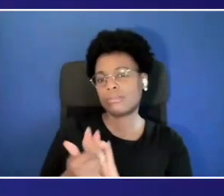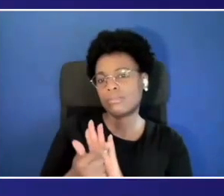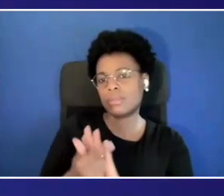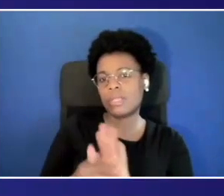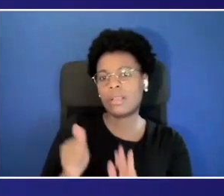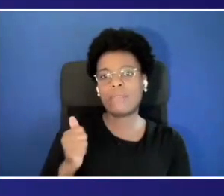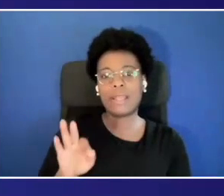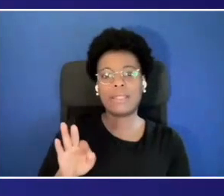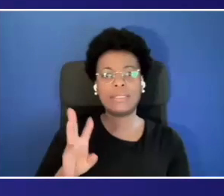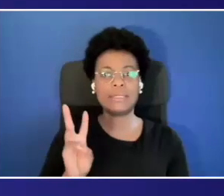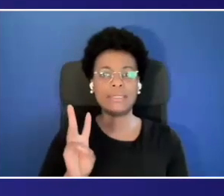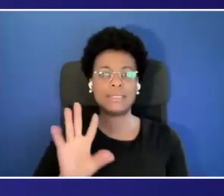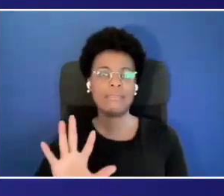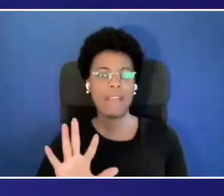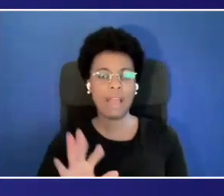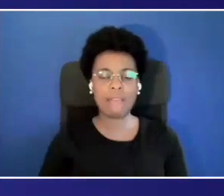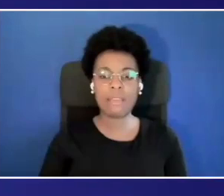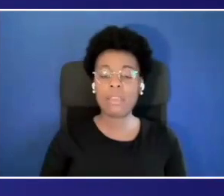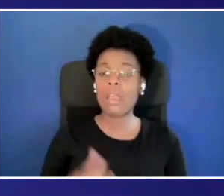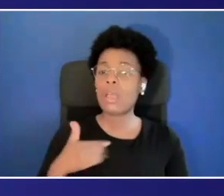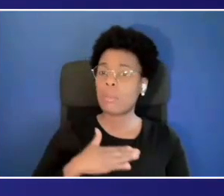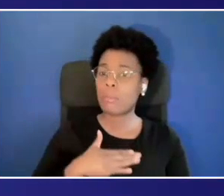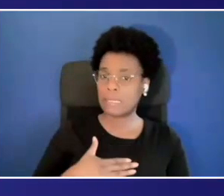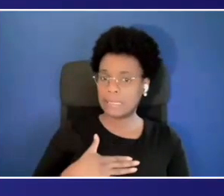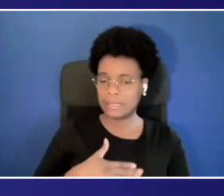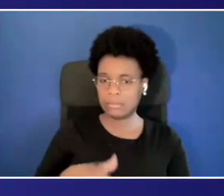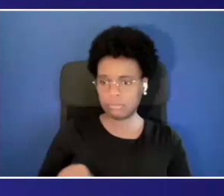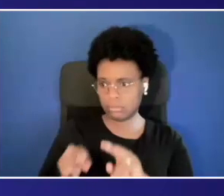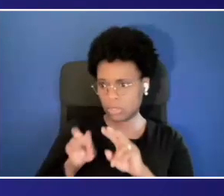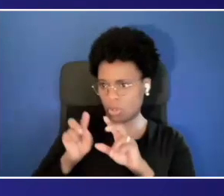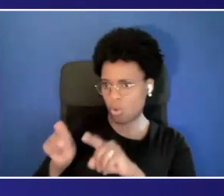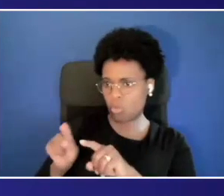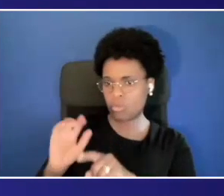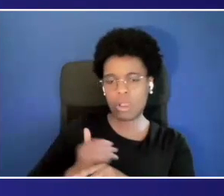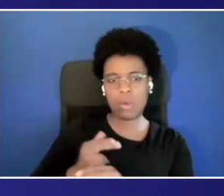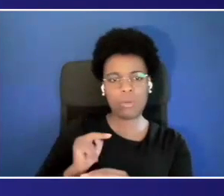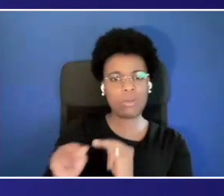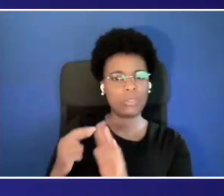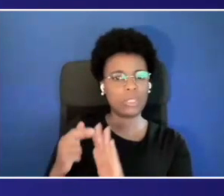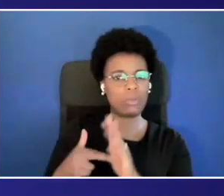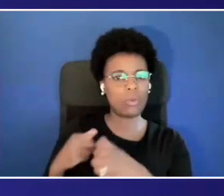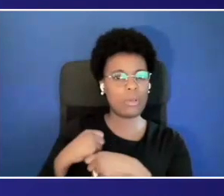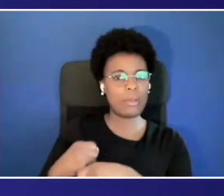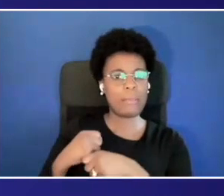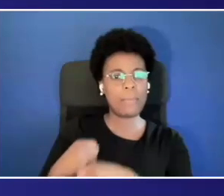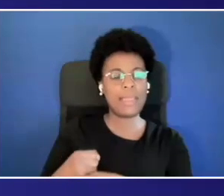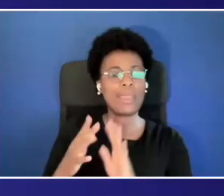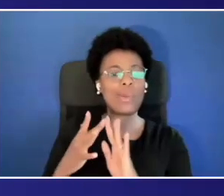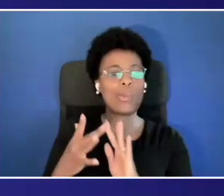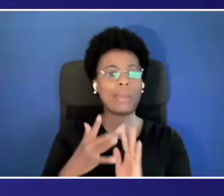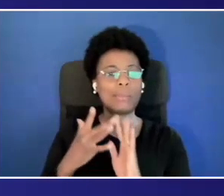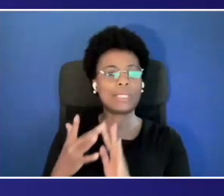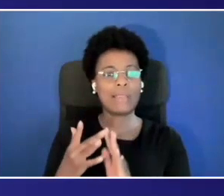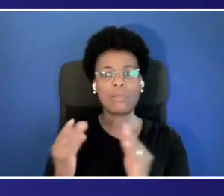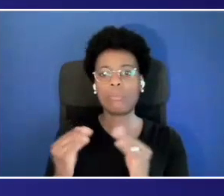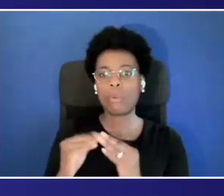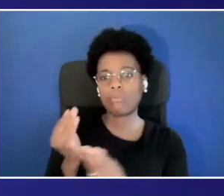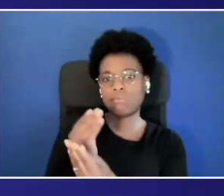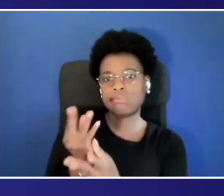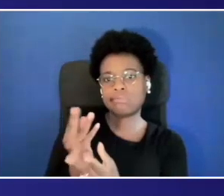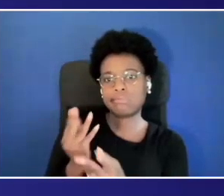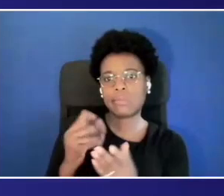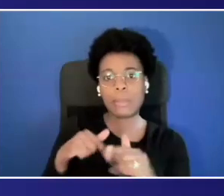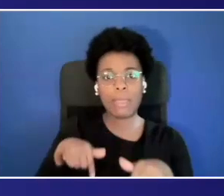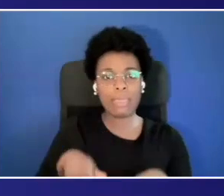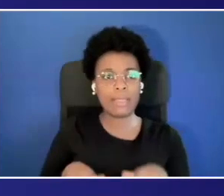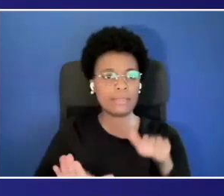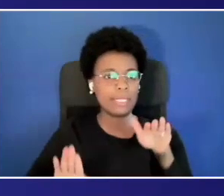Please refer to our negotiated rulemaking website for additional details about this hearing and other information related to the process.